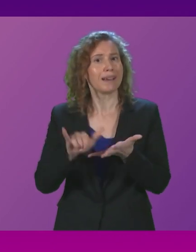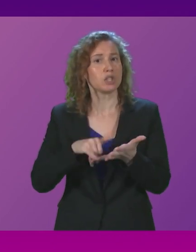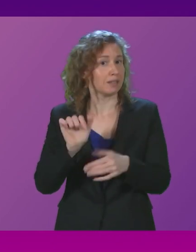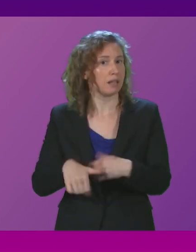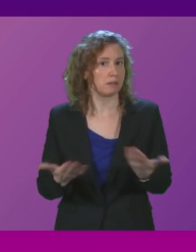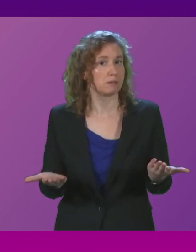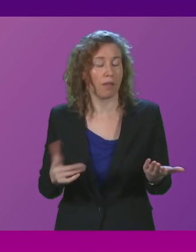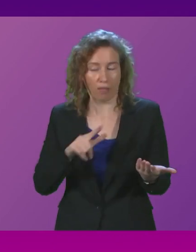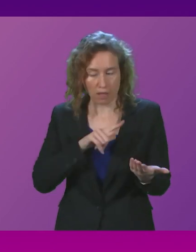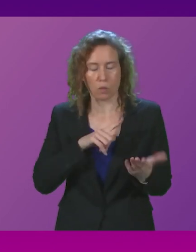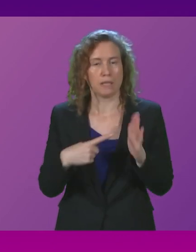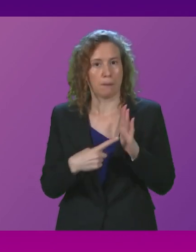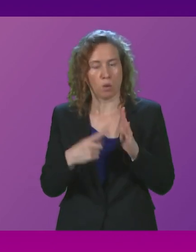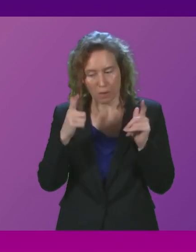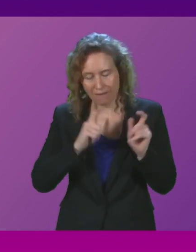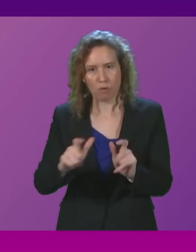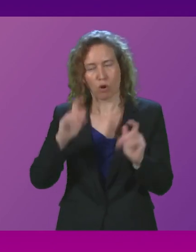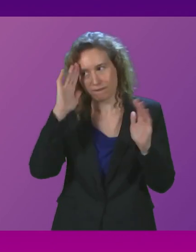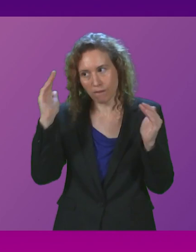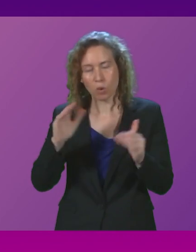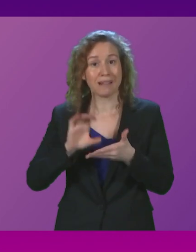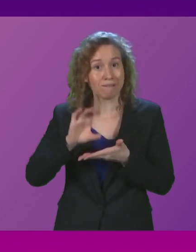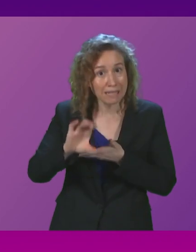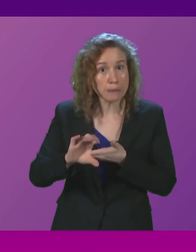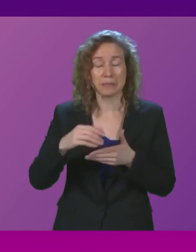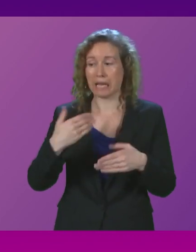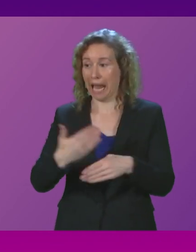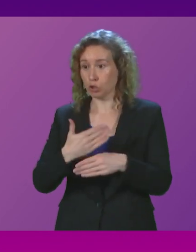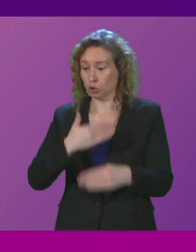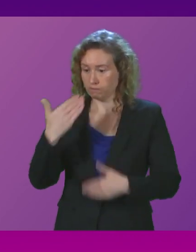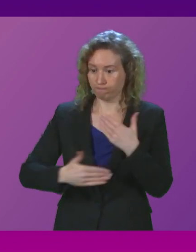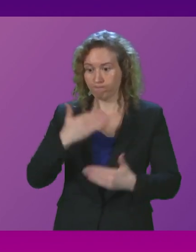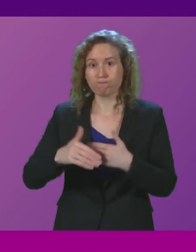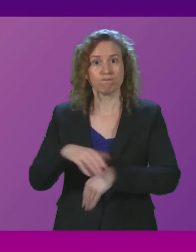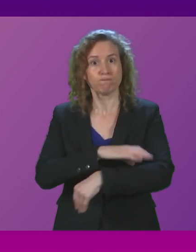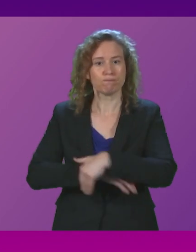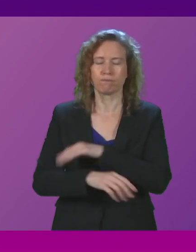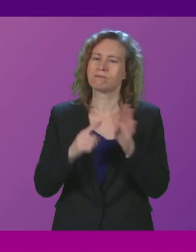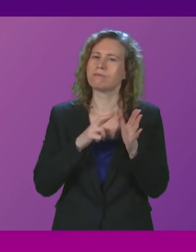which is why it is so important that we continue to focus on investment and the action that we are taking.